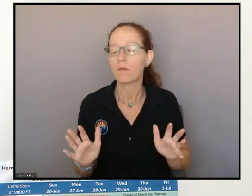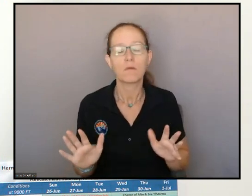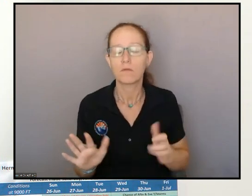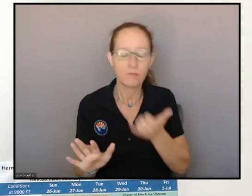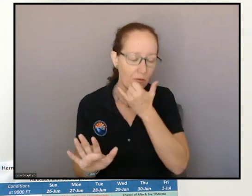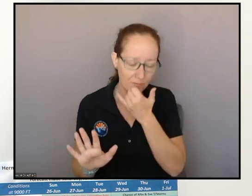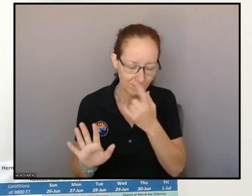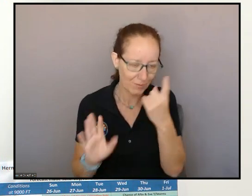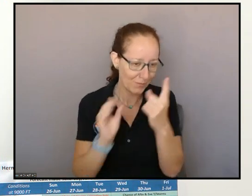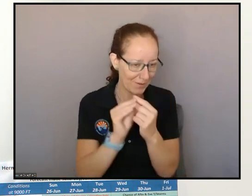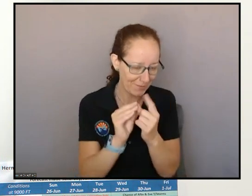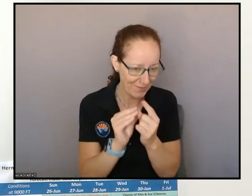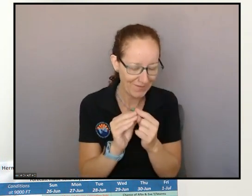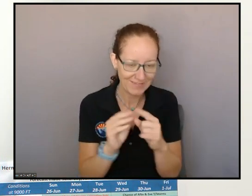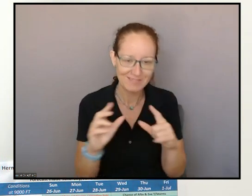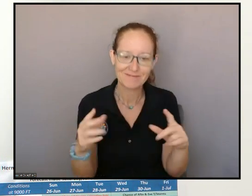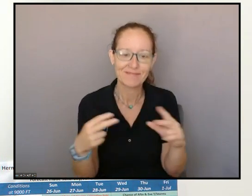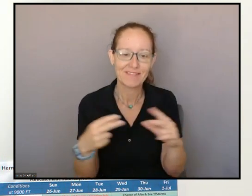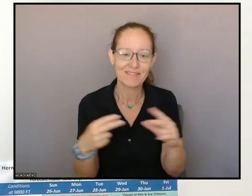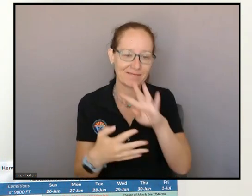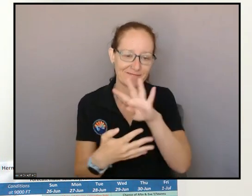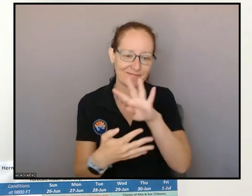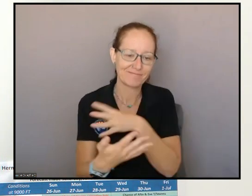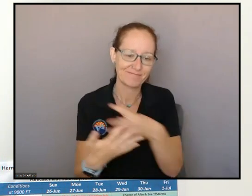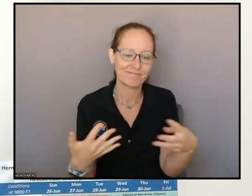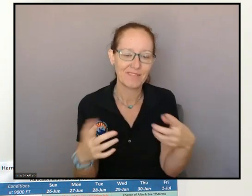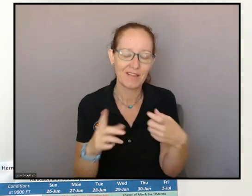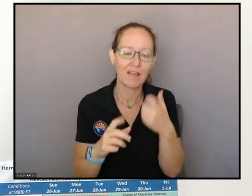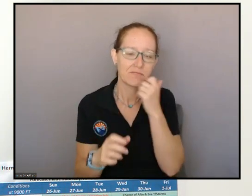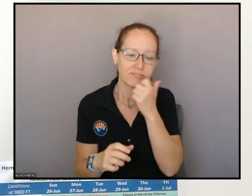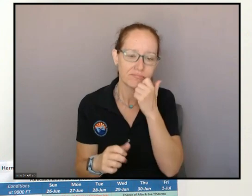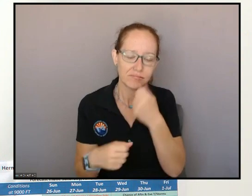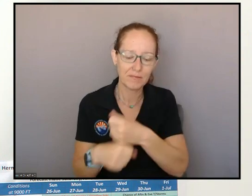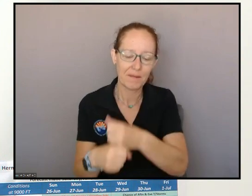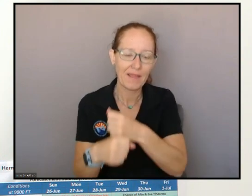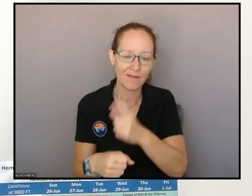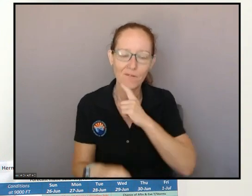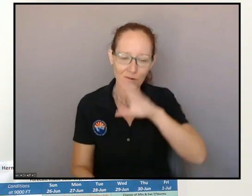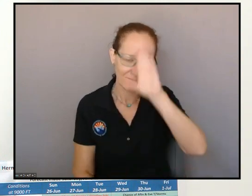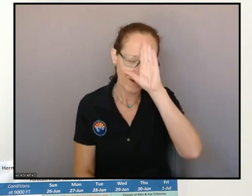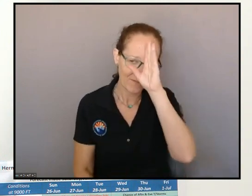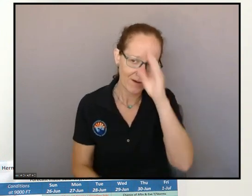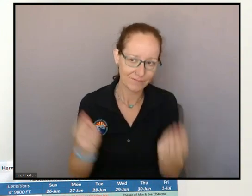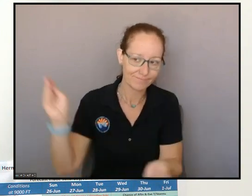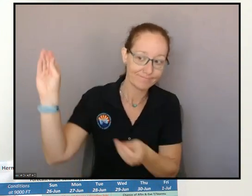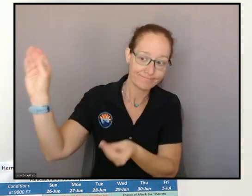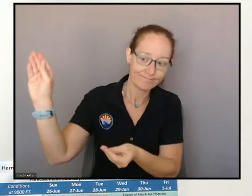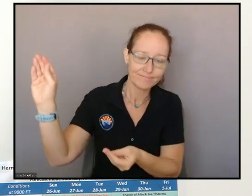Uh we got our matrix. This is what we produce every day for the firefighters. Anytime there's green on this map is